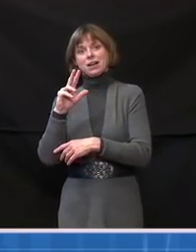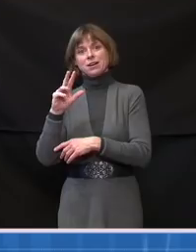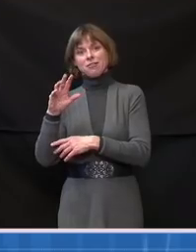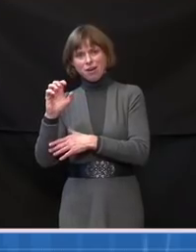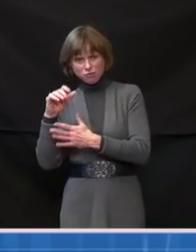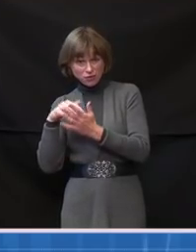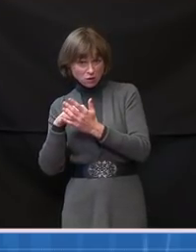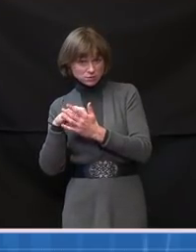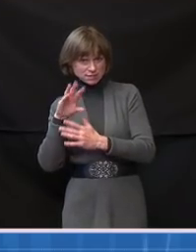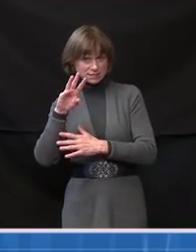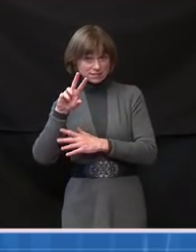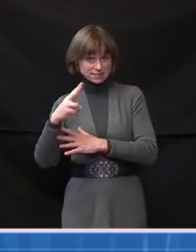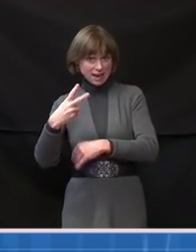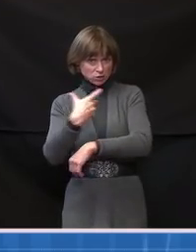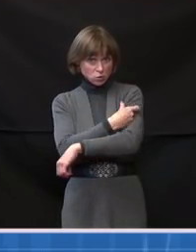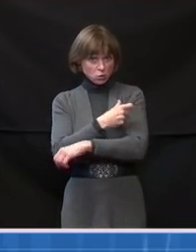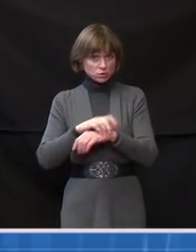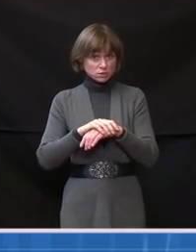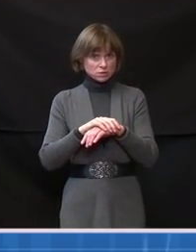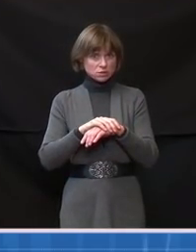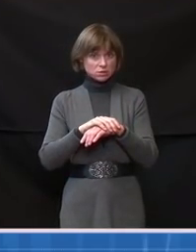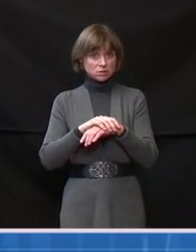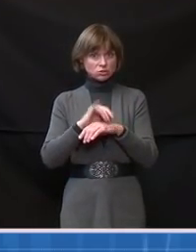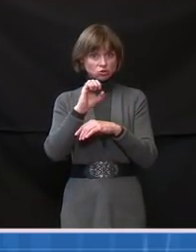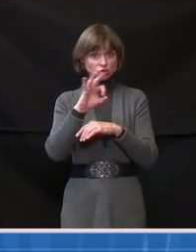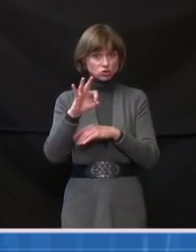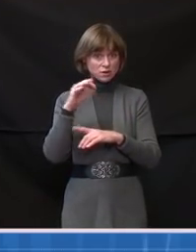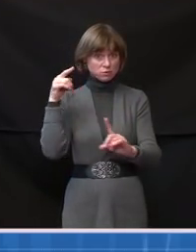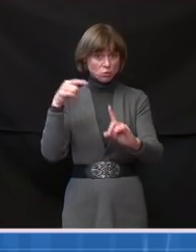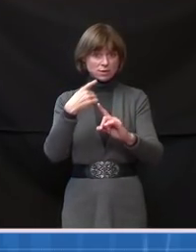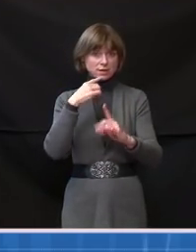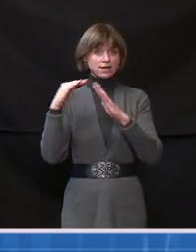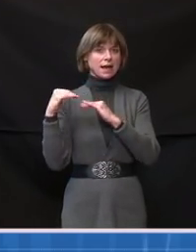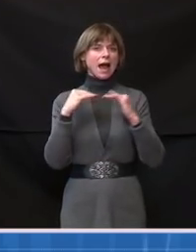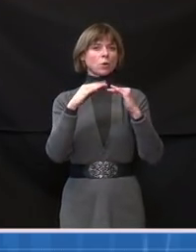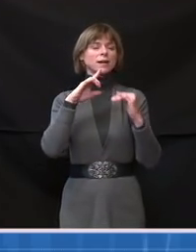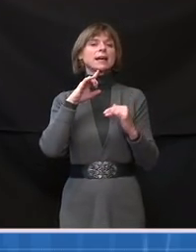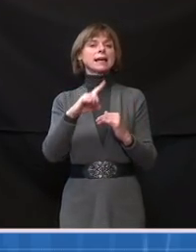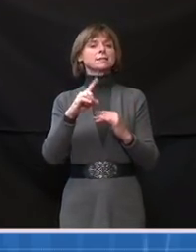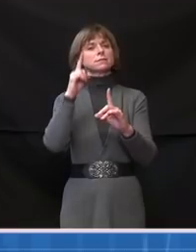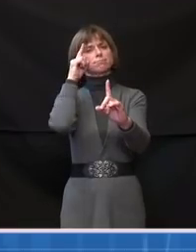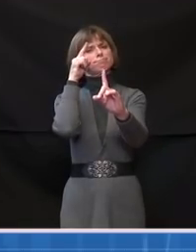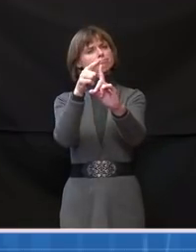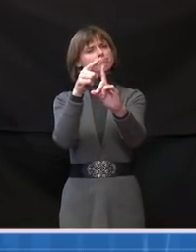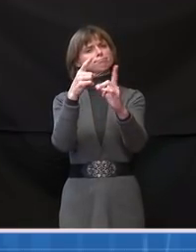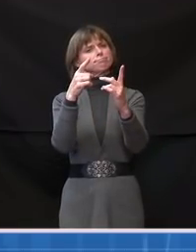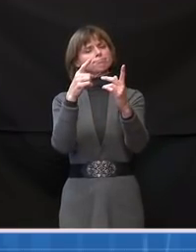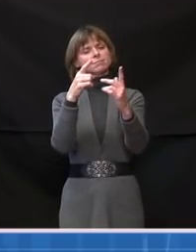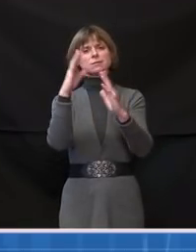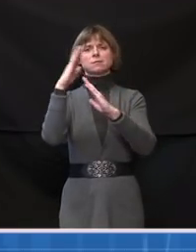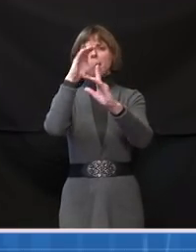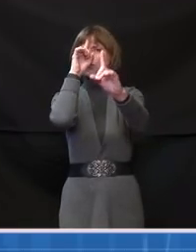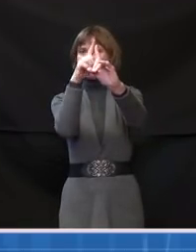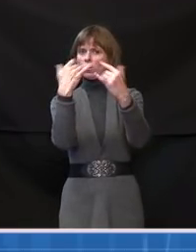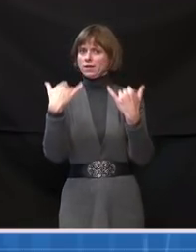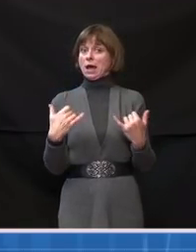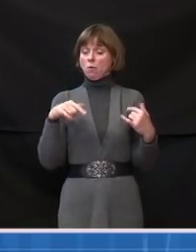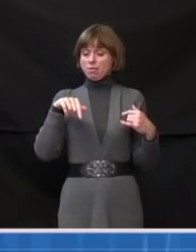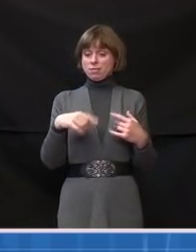You know, to Jeff’s point, equity is our North Star here. This effort that focuses on direct allocation